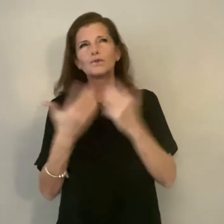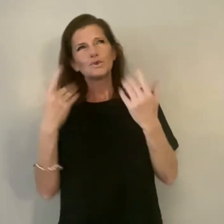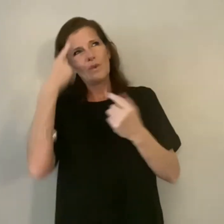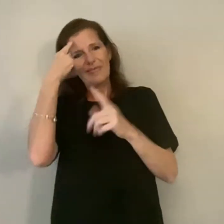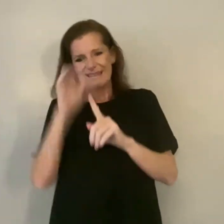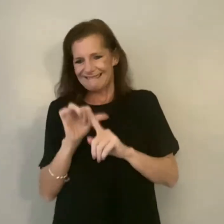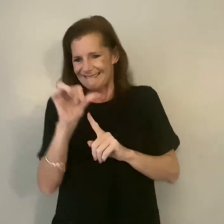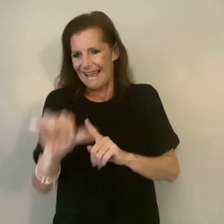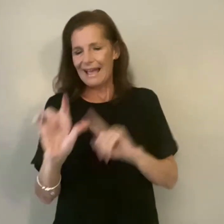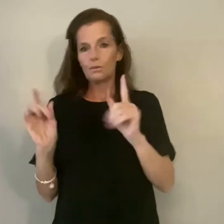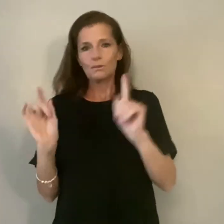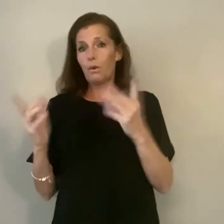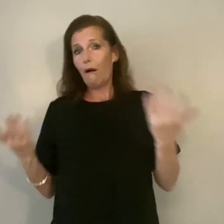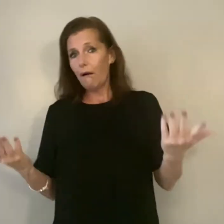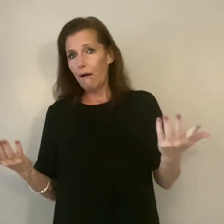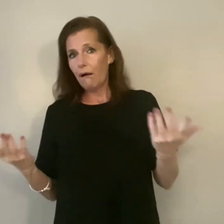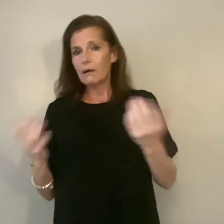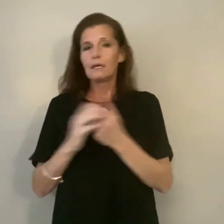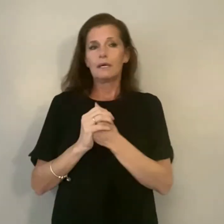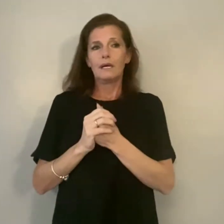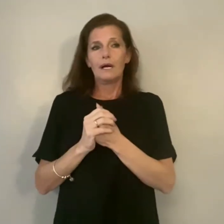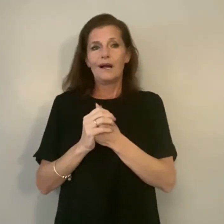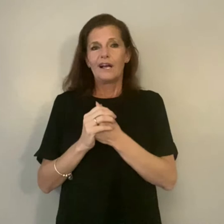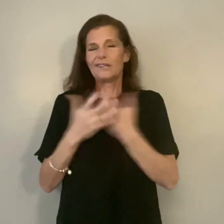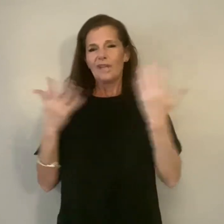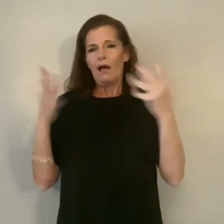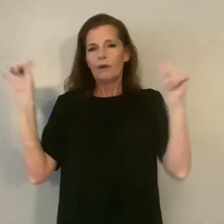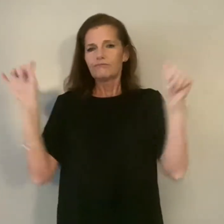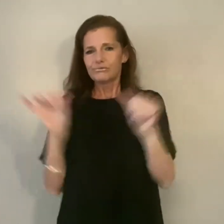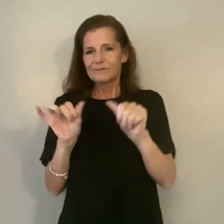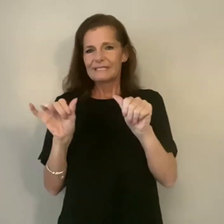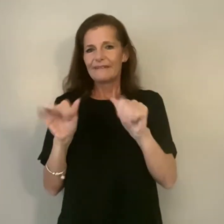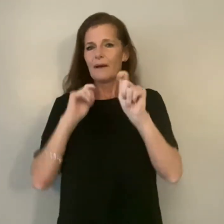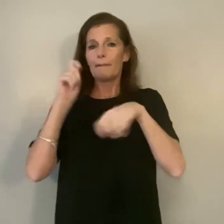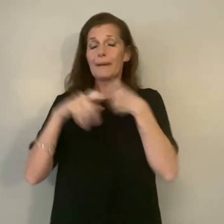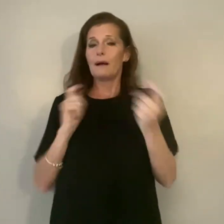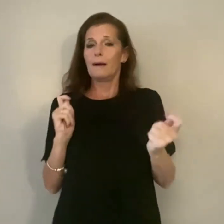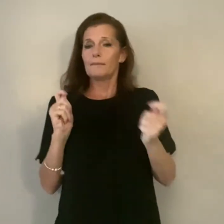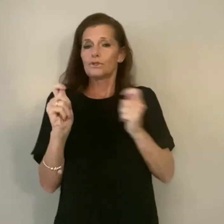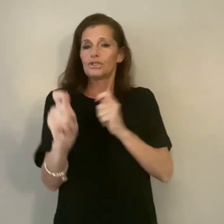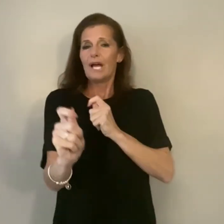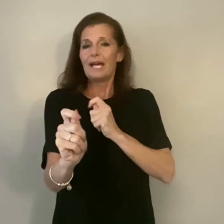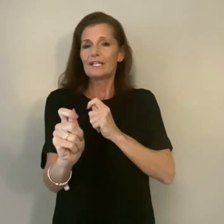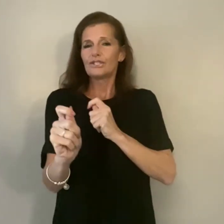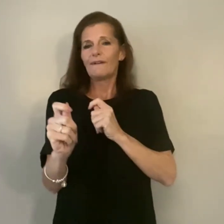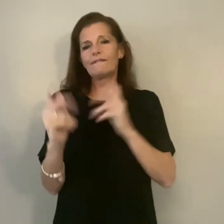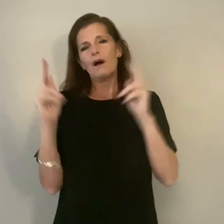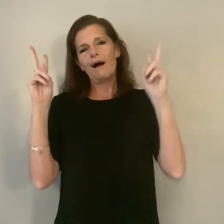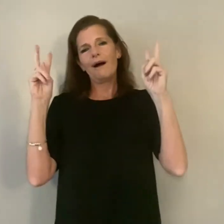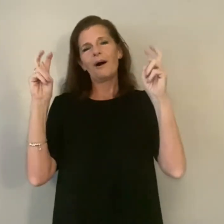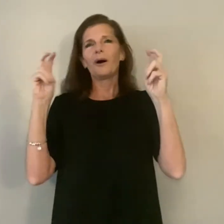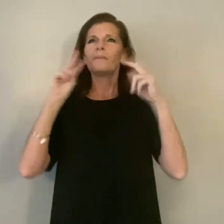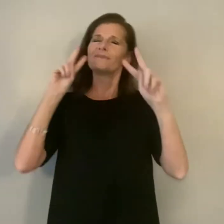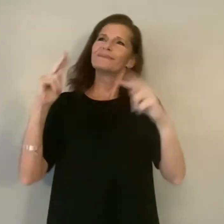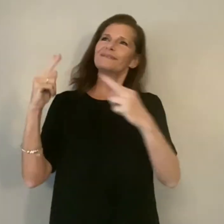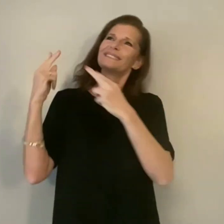to define what our next steps could be. And to cut a long story short we transitioned from being what I like to remember...